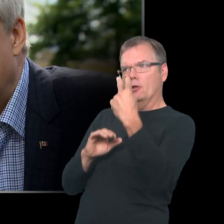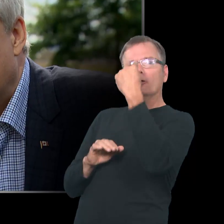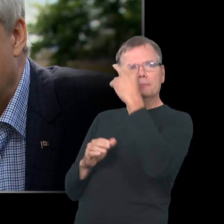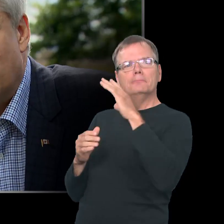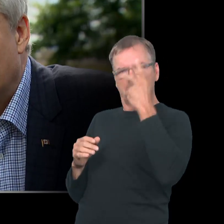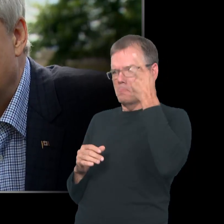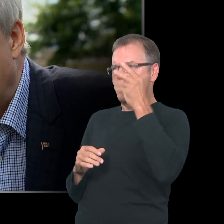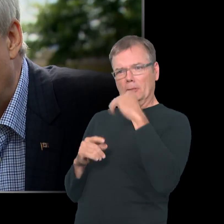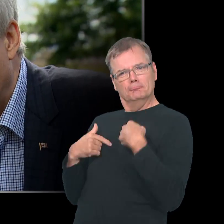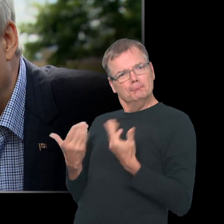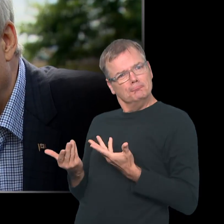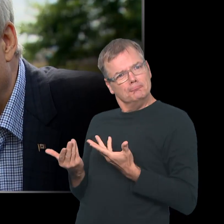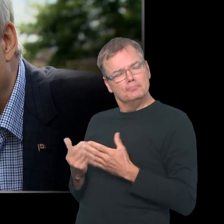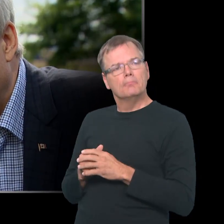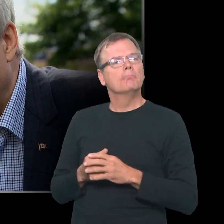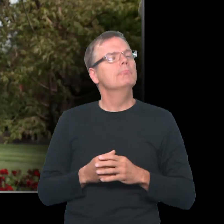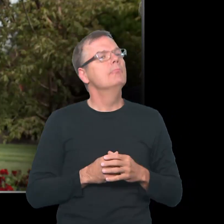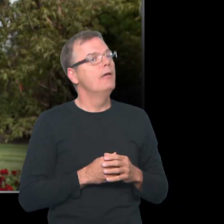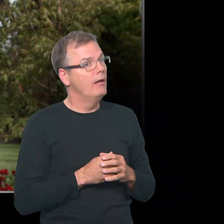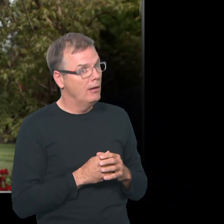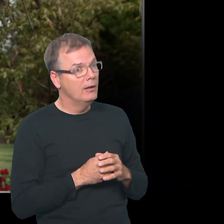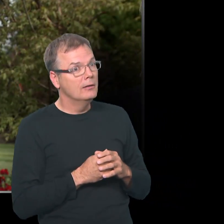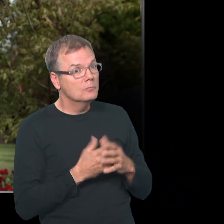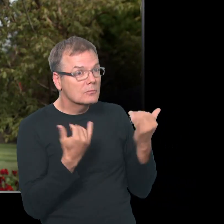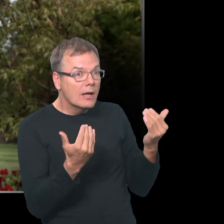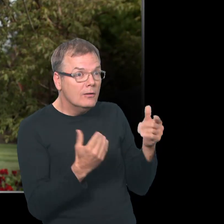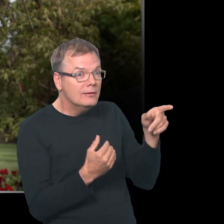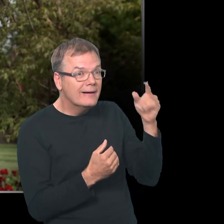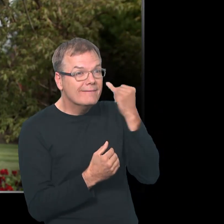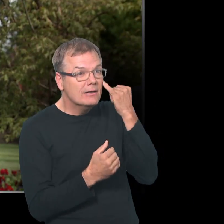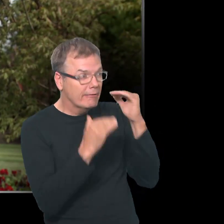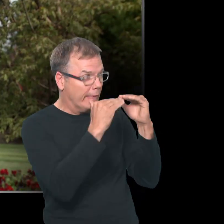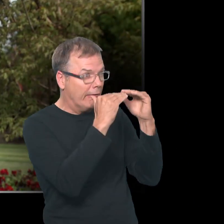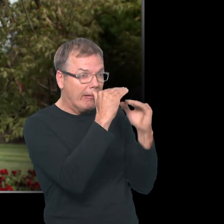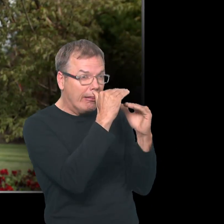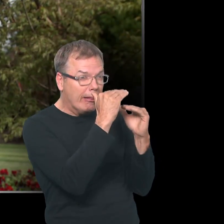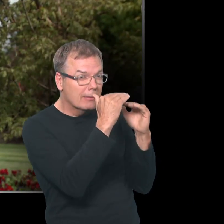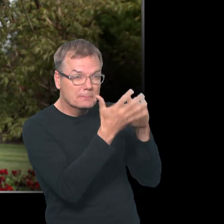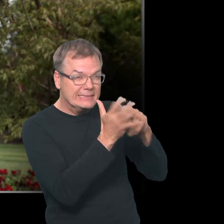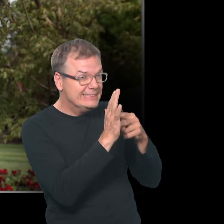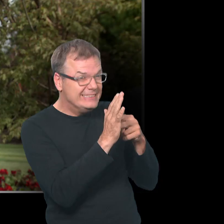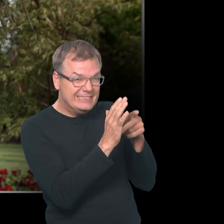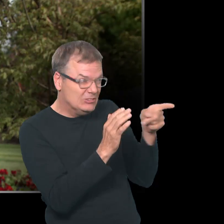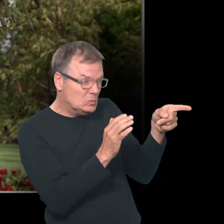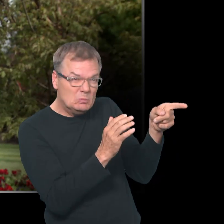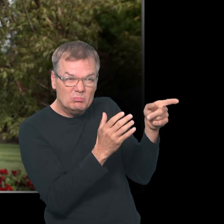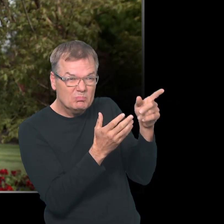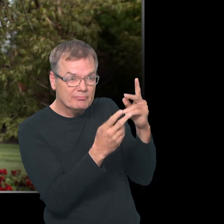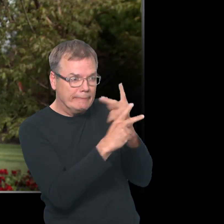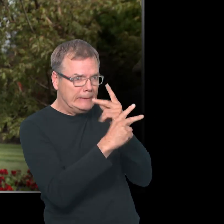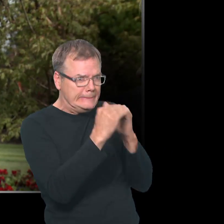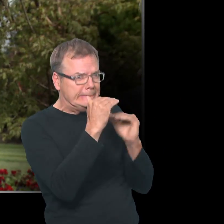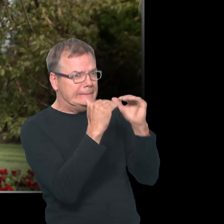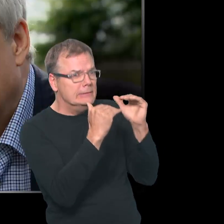has always been if we win the most seats, I will expect to form the government, and if we don't, I won't. So even as the current government,